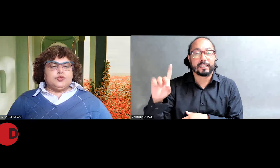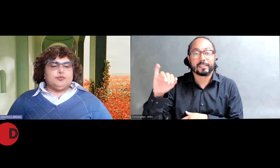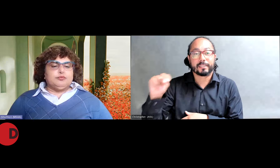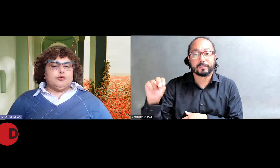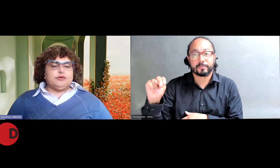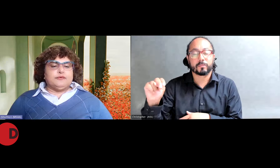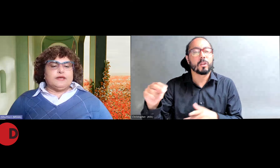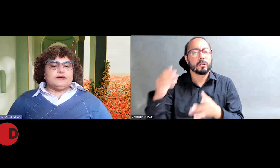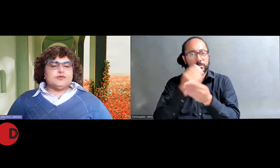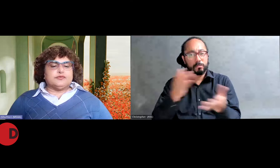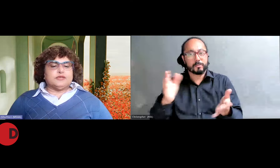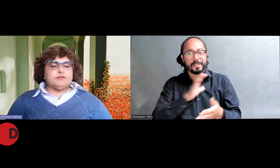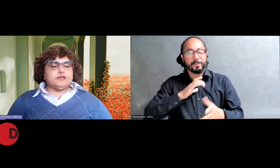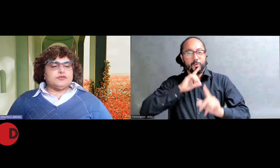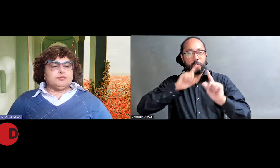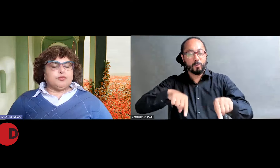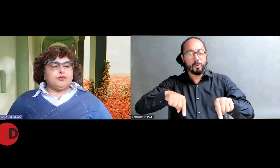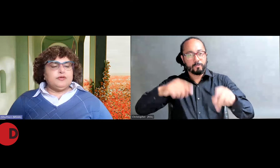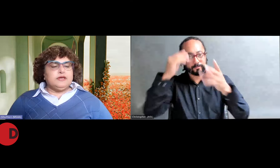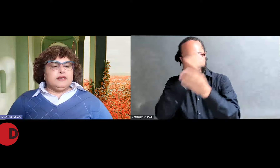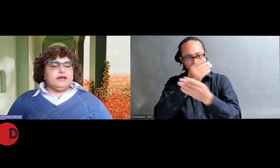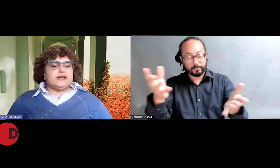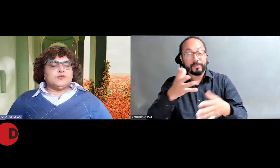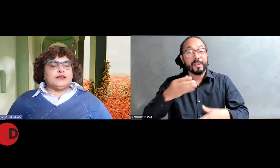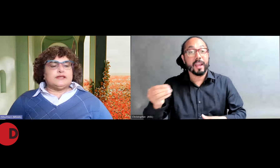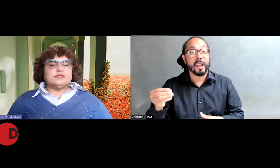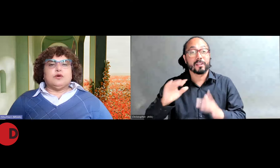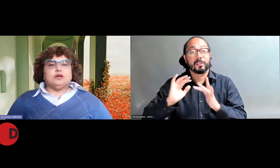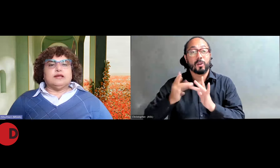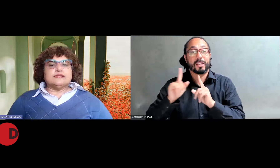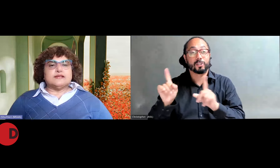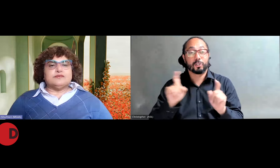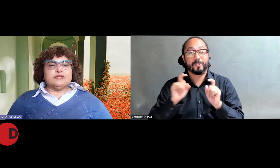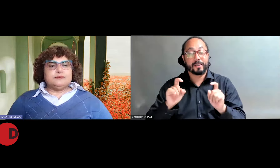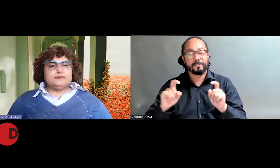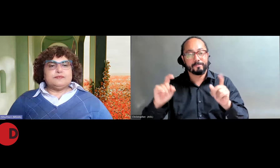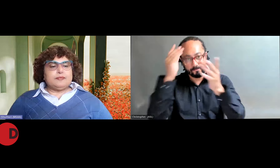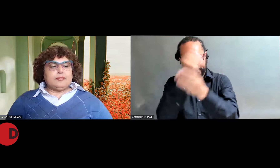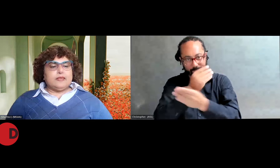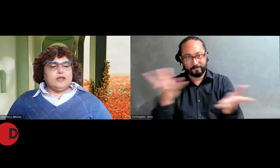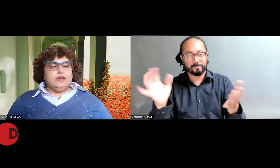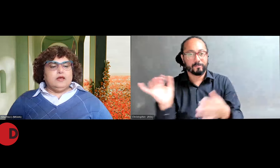of the Committee’s report as well as the online survey.